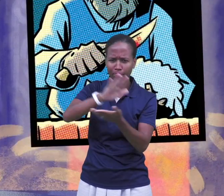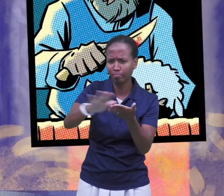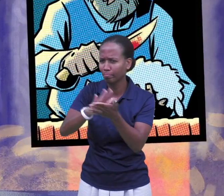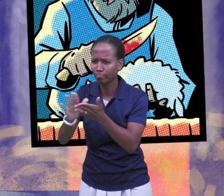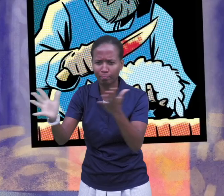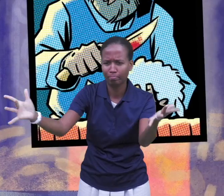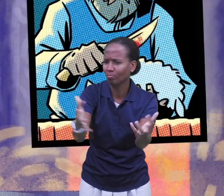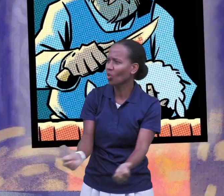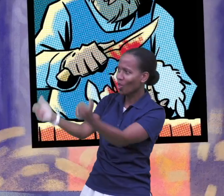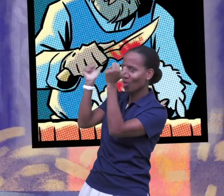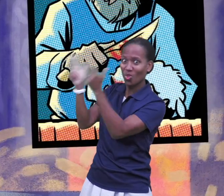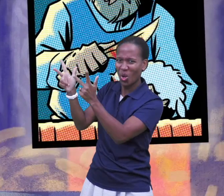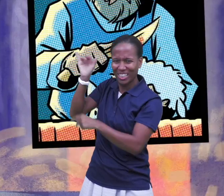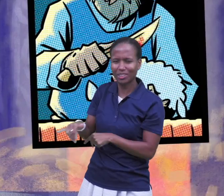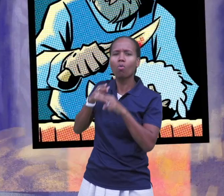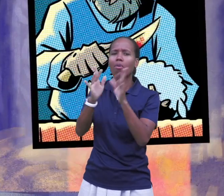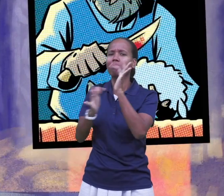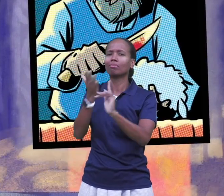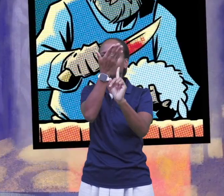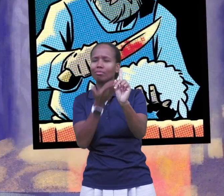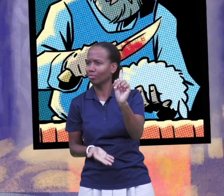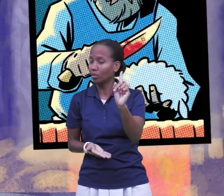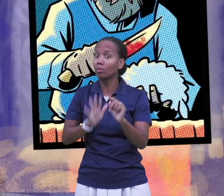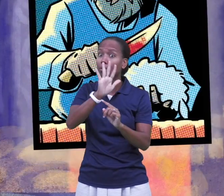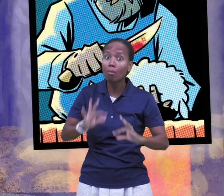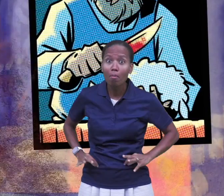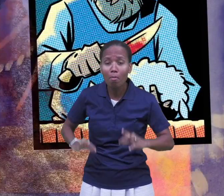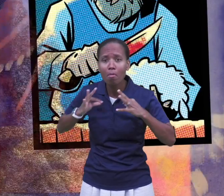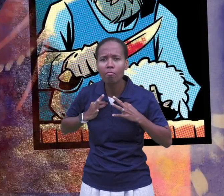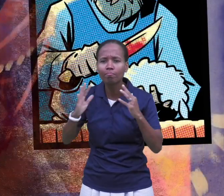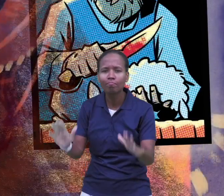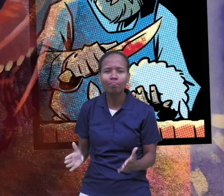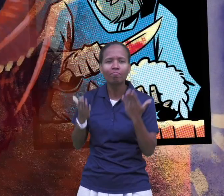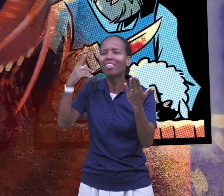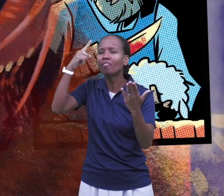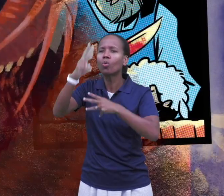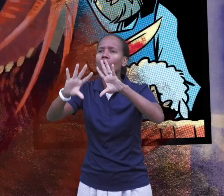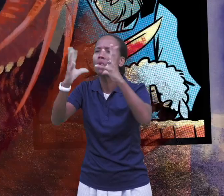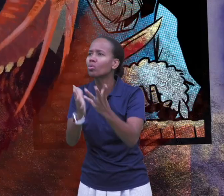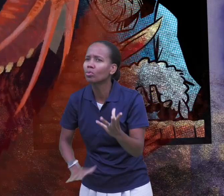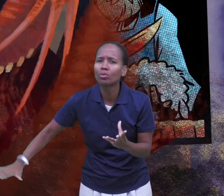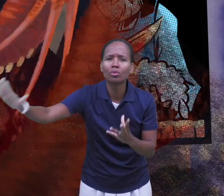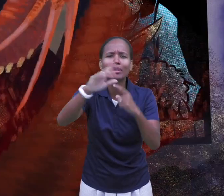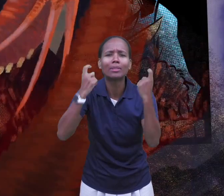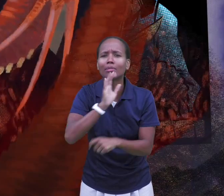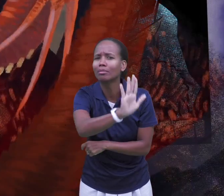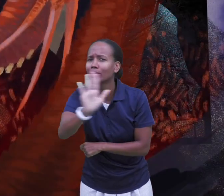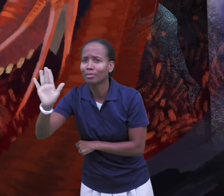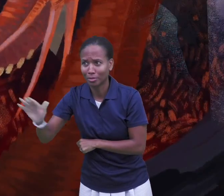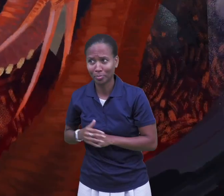He gave his life for the sins of the world.